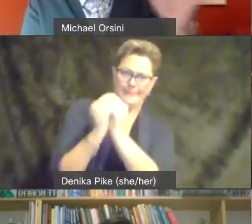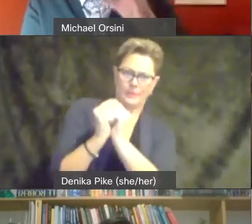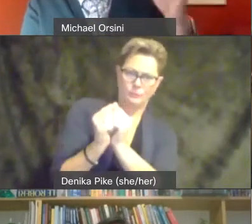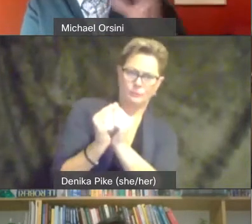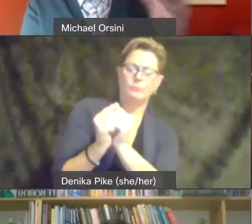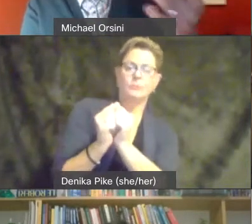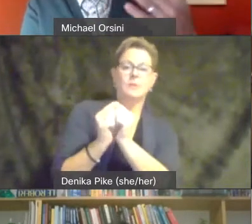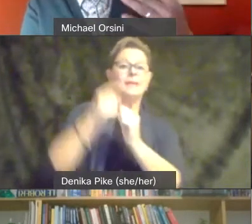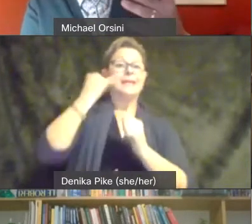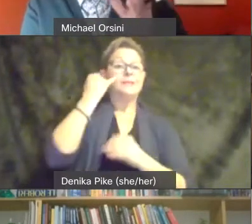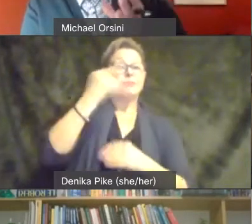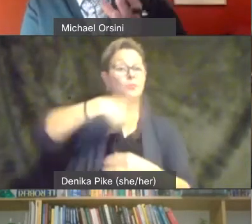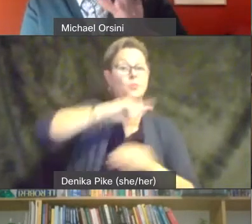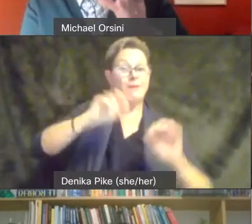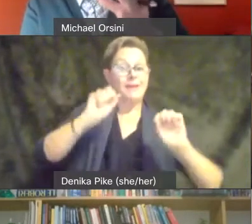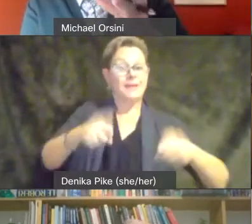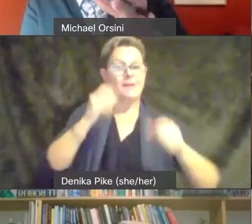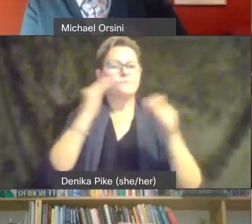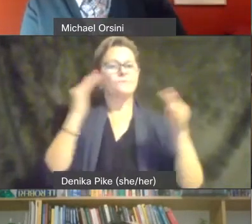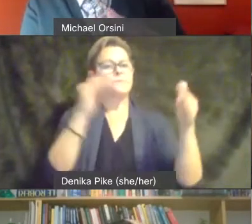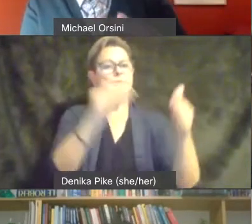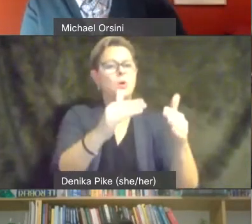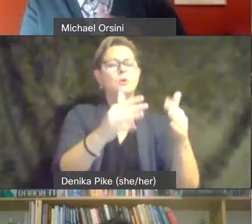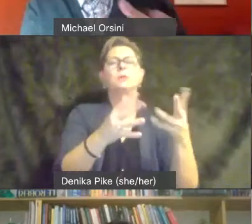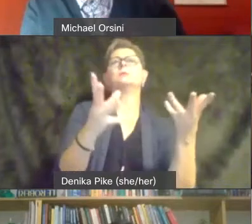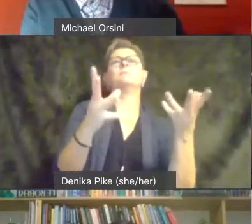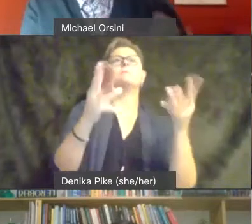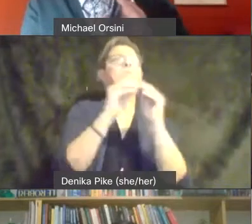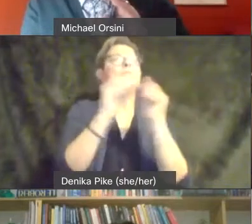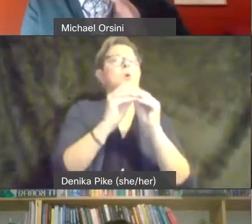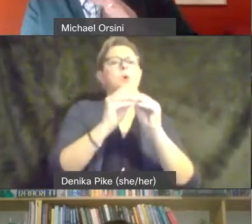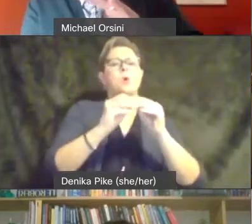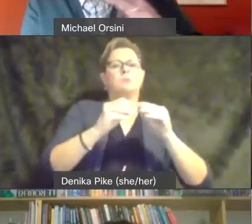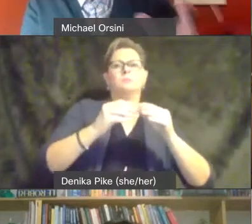Focus our attention a little bit more on some of the, the emotions that are mobilized in policy making.